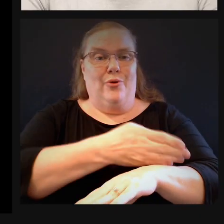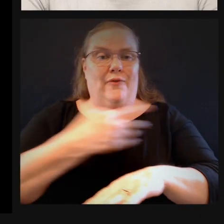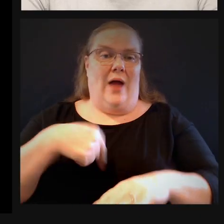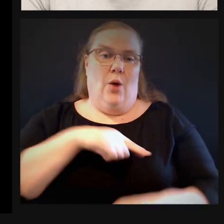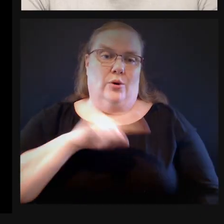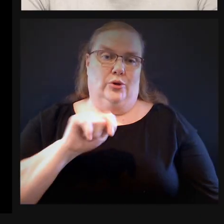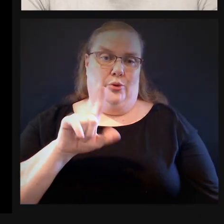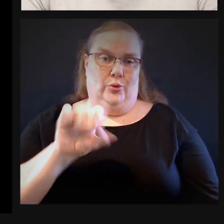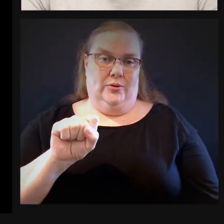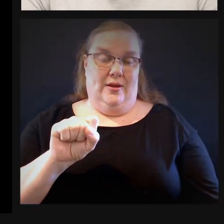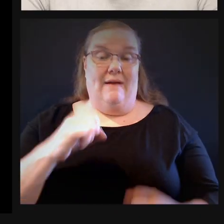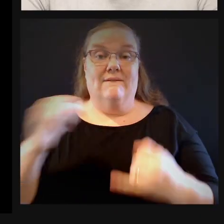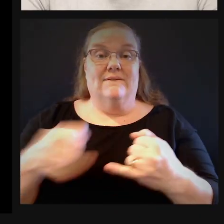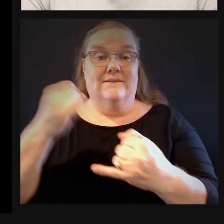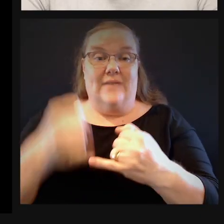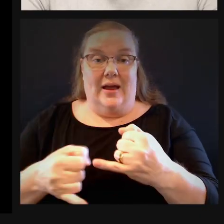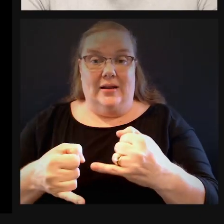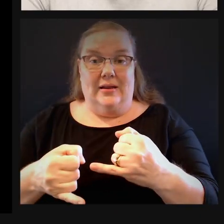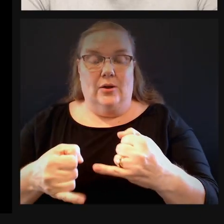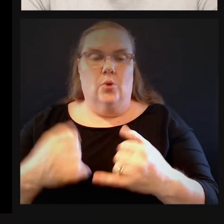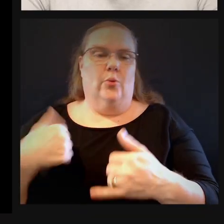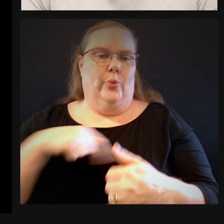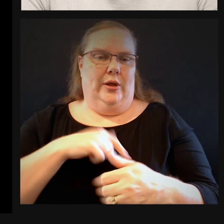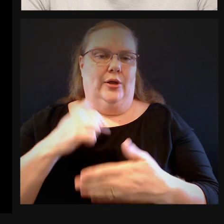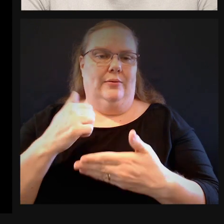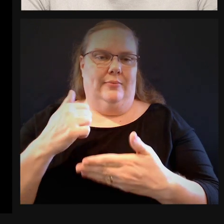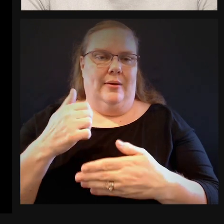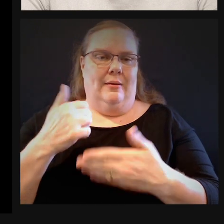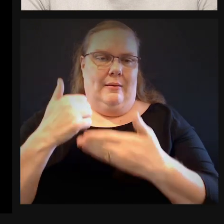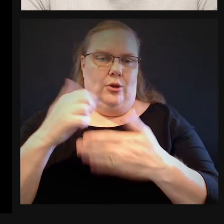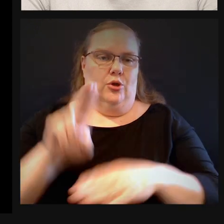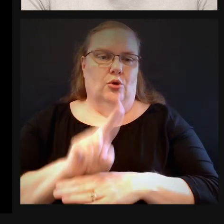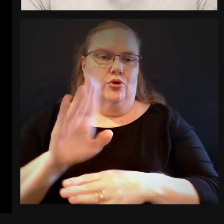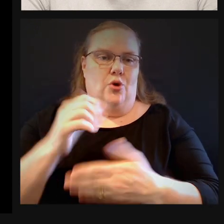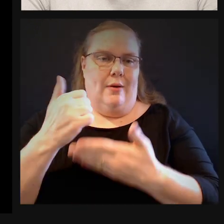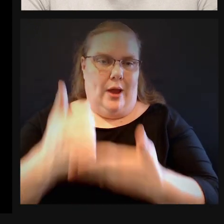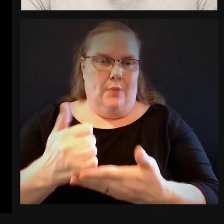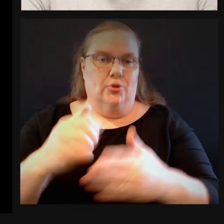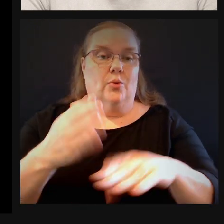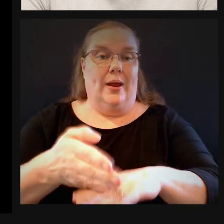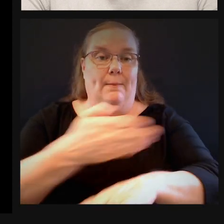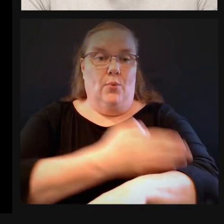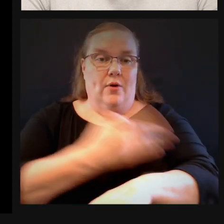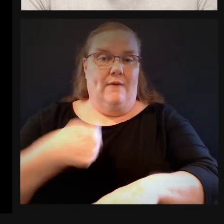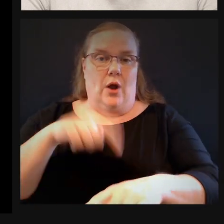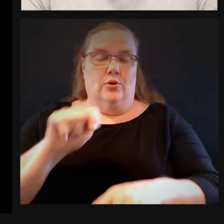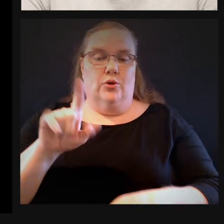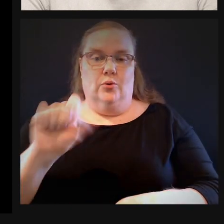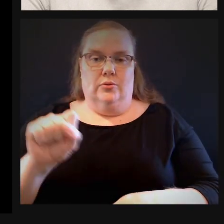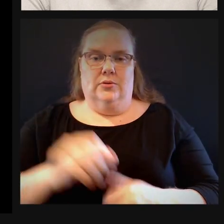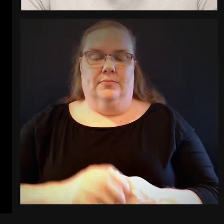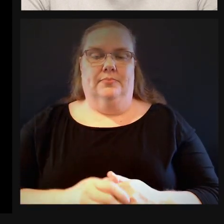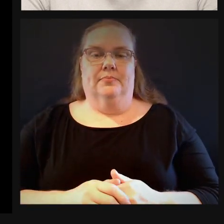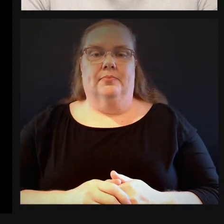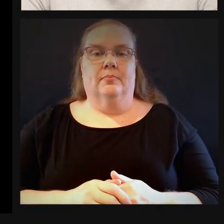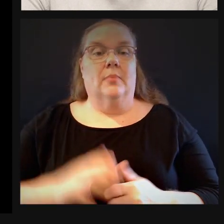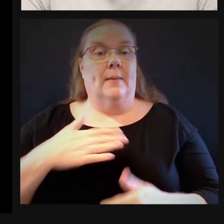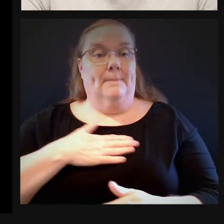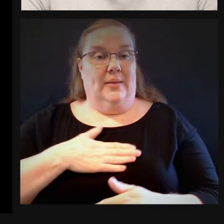Finally, we could also use your help in improving our tools. If interested in other accessibility features, please check out the links listed.